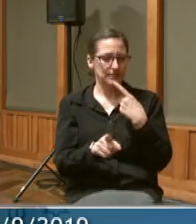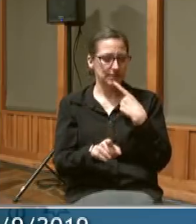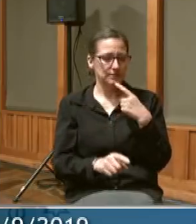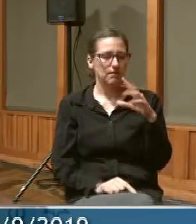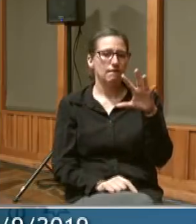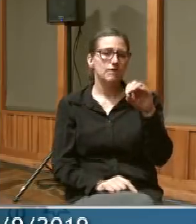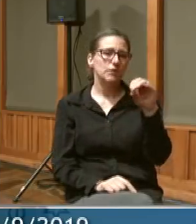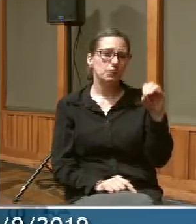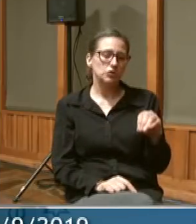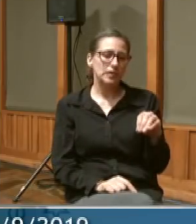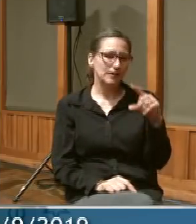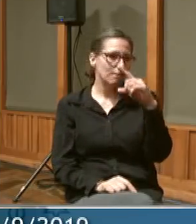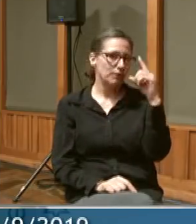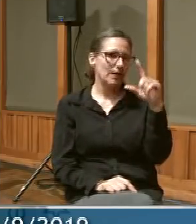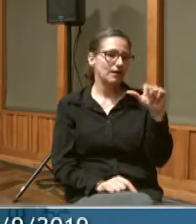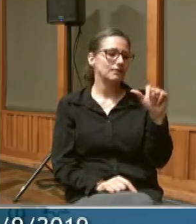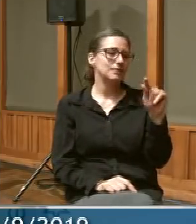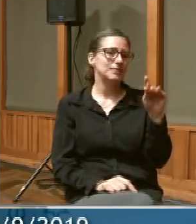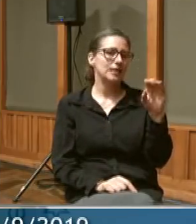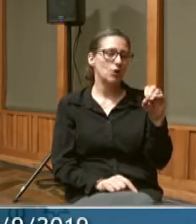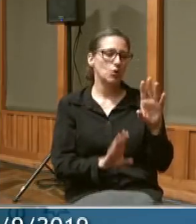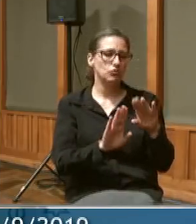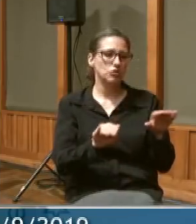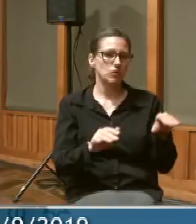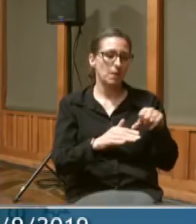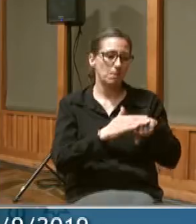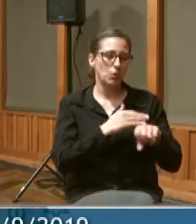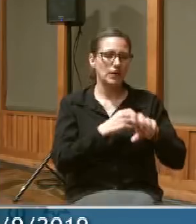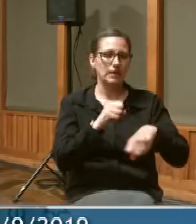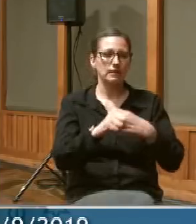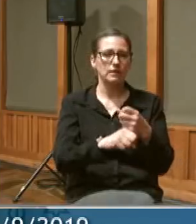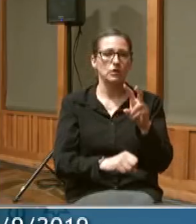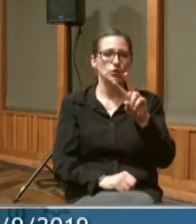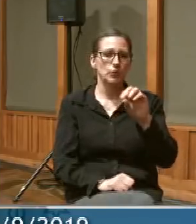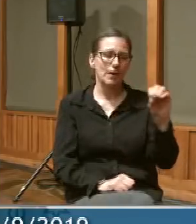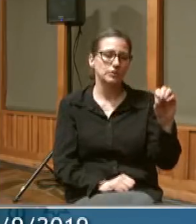SPEAKING TO FITNESS, WE ARE -- IT'S EAST PORTLAND, VERY DIVERSE NEIGHBORHOOD. STATISTICALLY THERE'S A